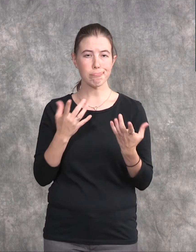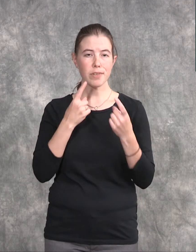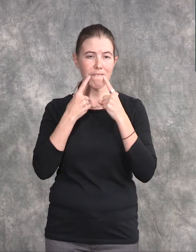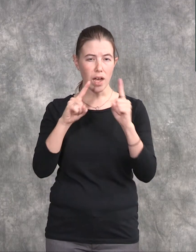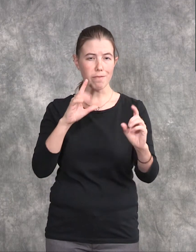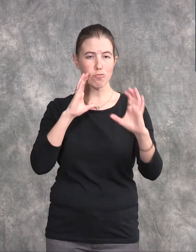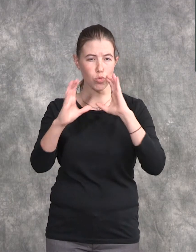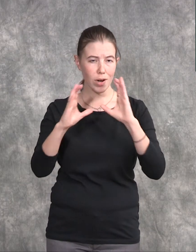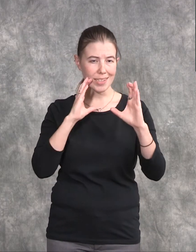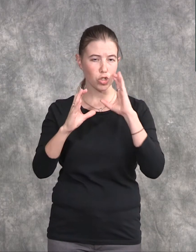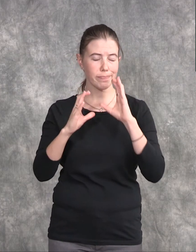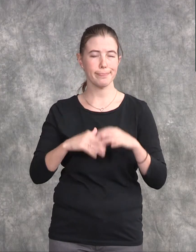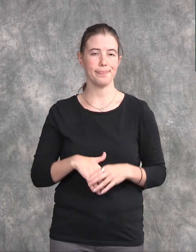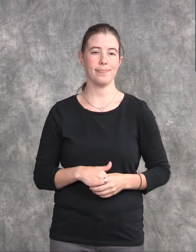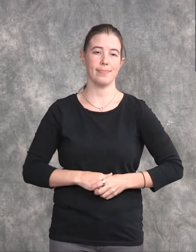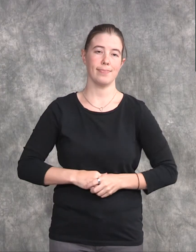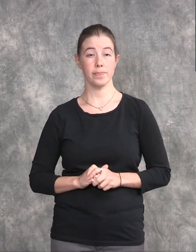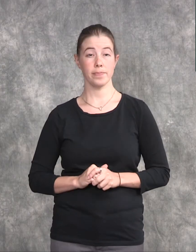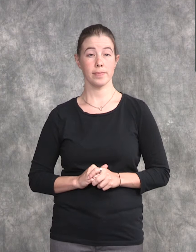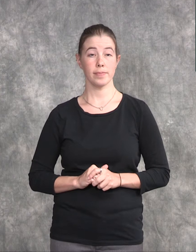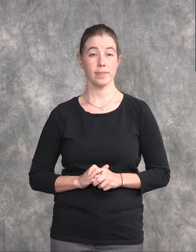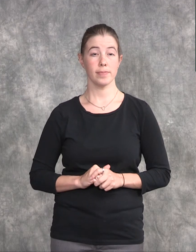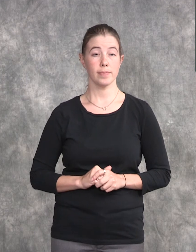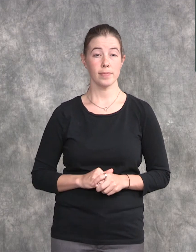to provide effective communication.